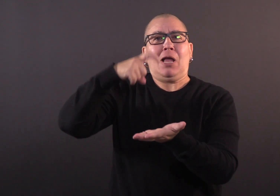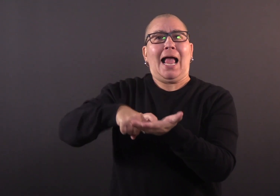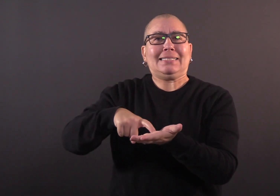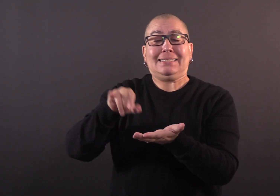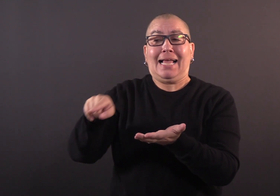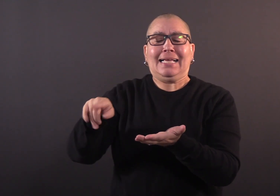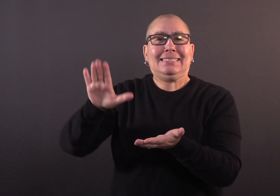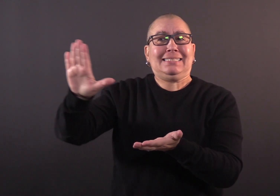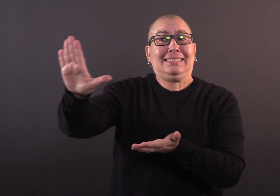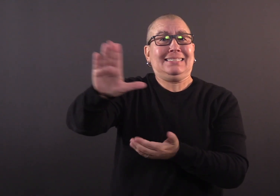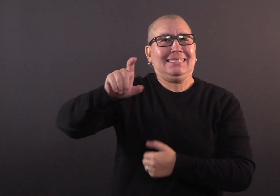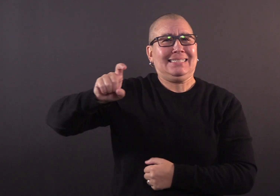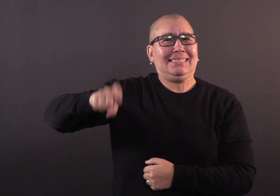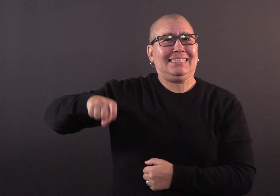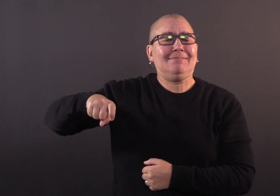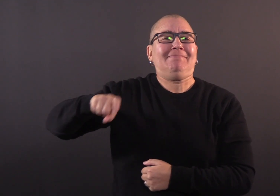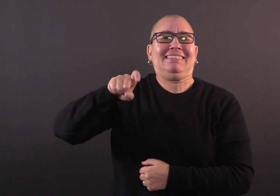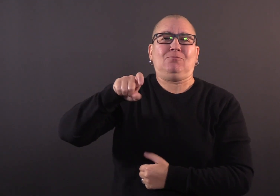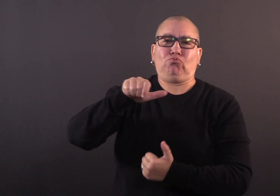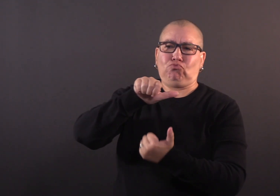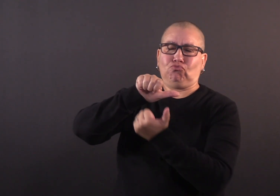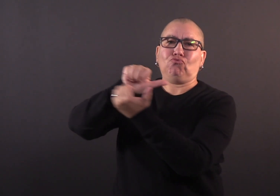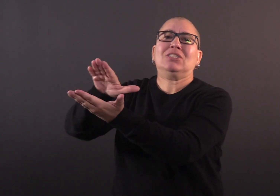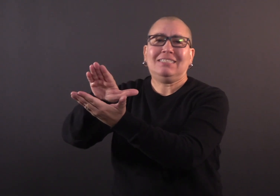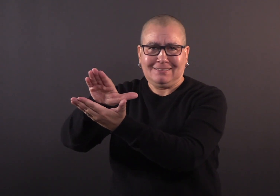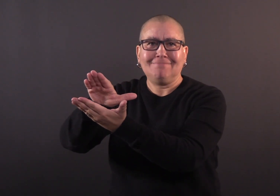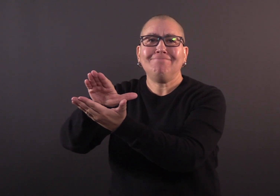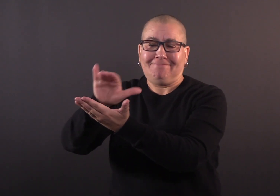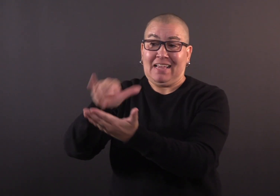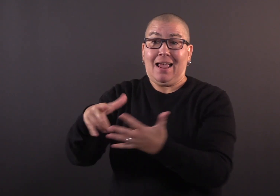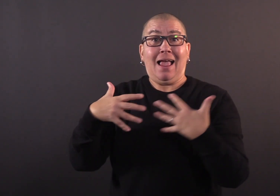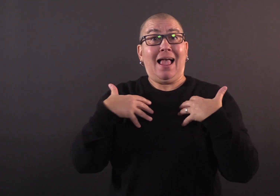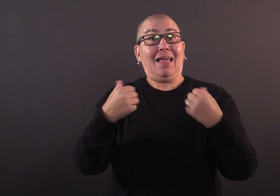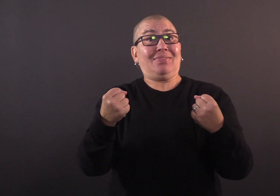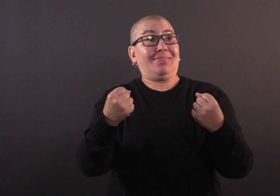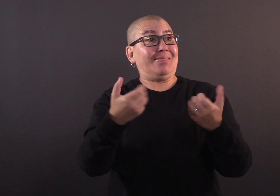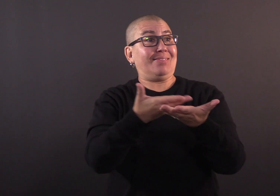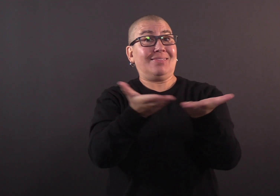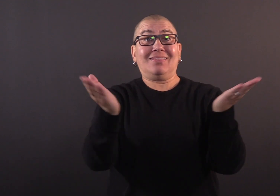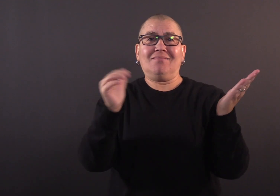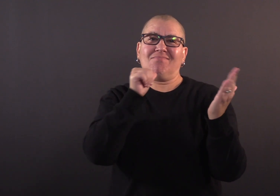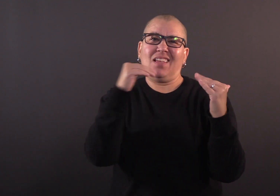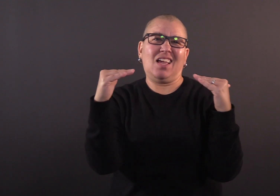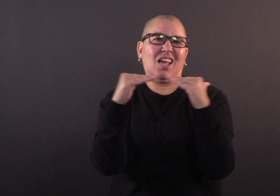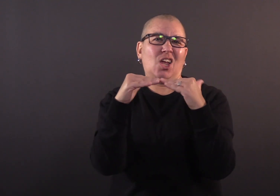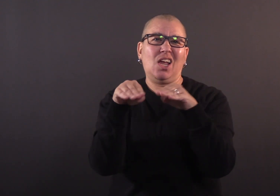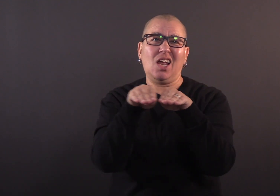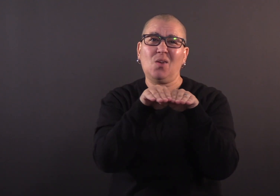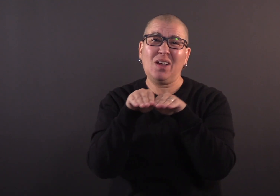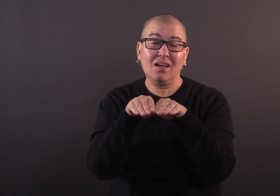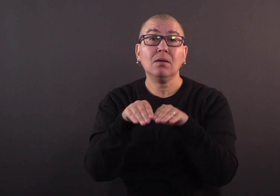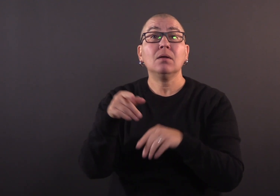inequities, the Minnesota Department of Health (MDH) partnered with Keystone